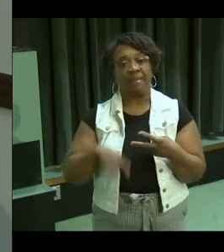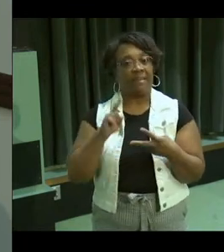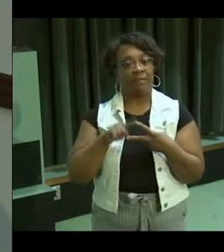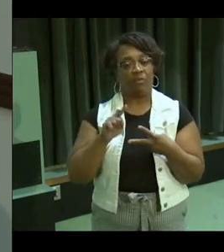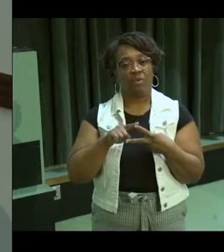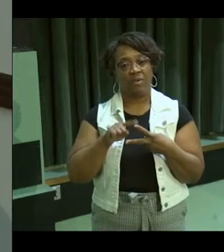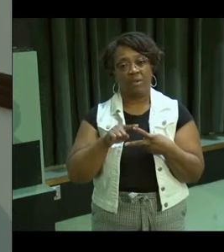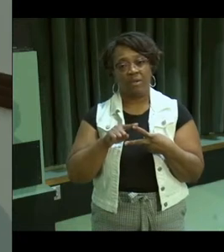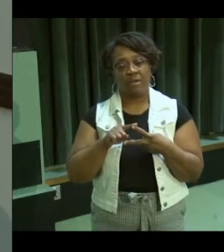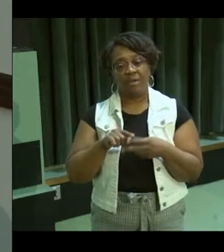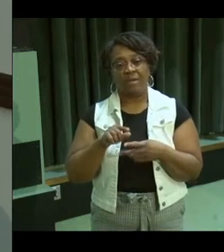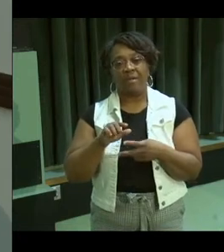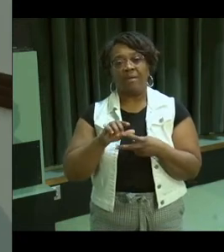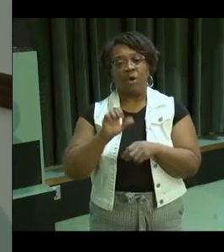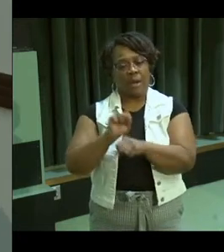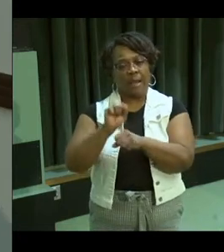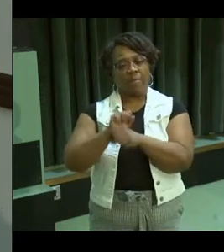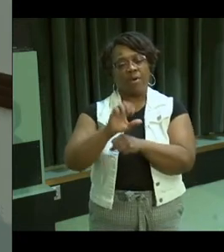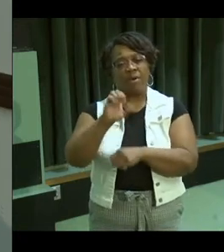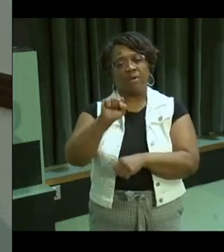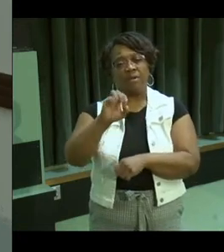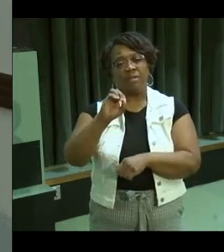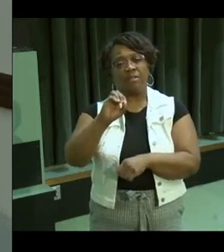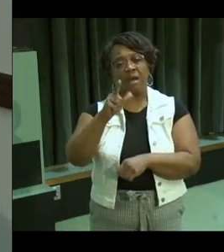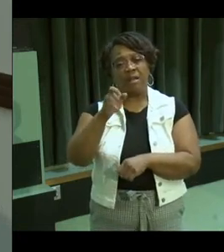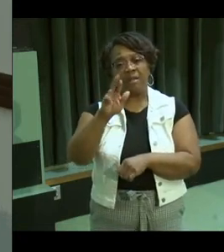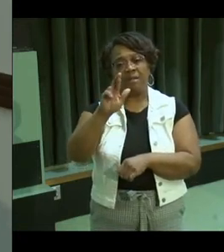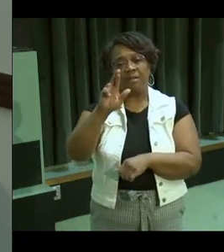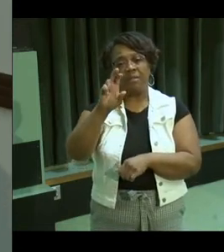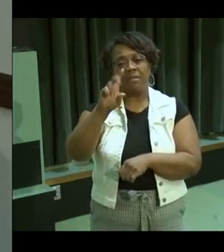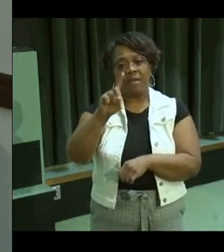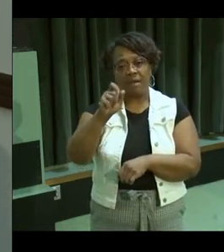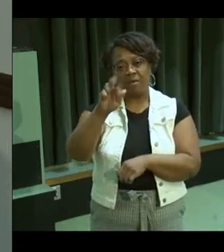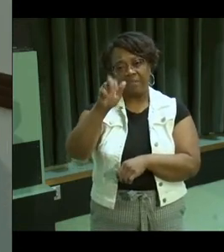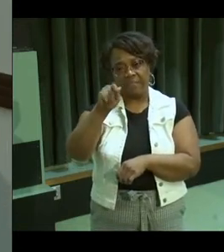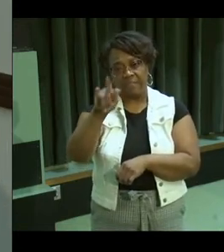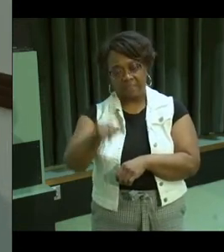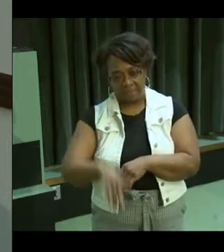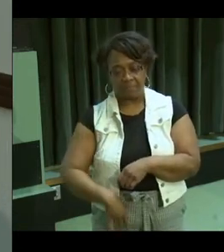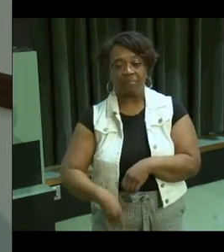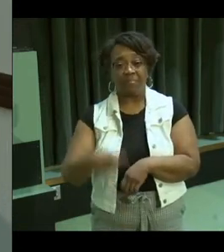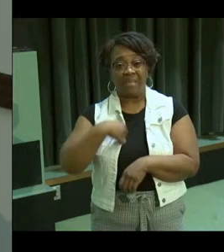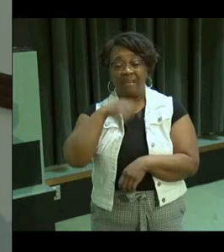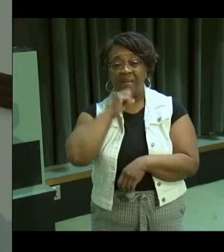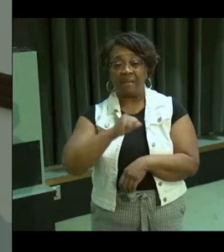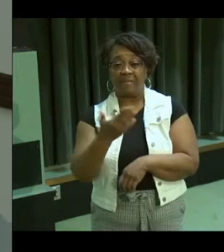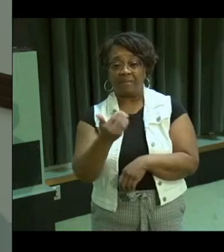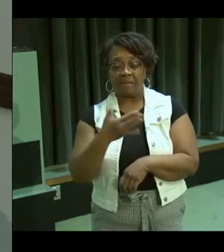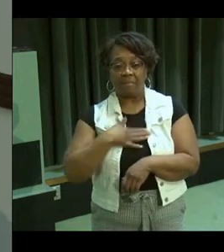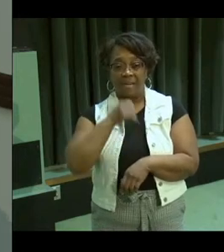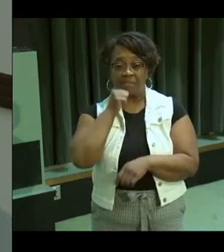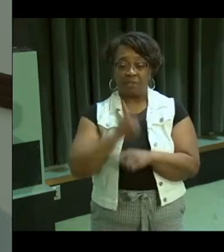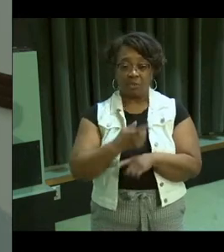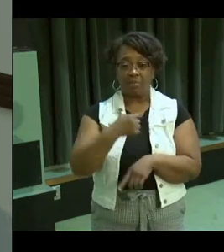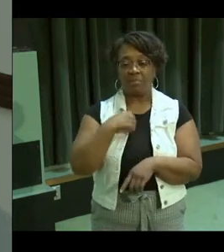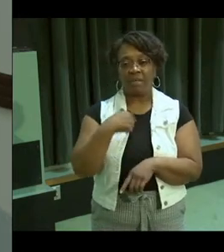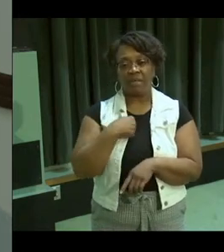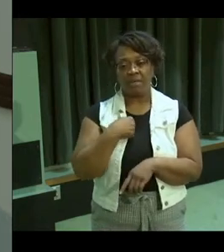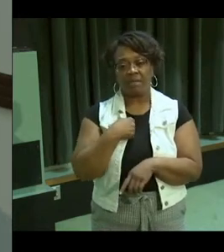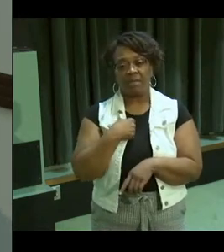about labor solidarity. When I